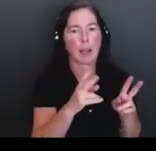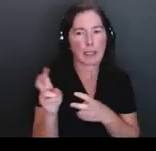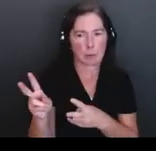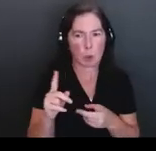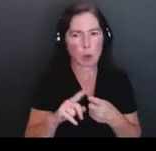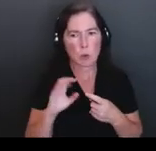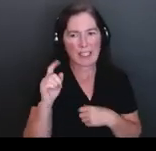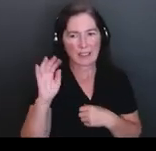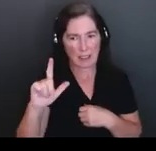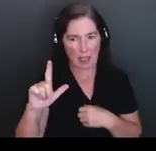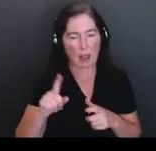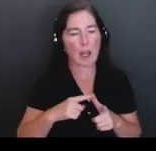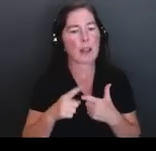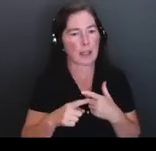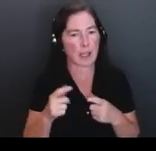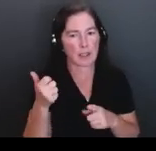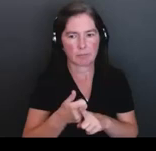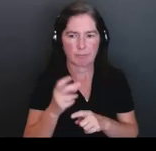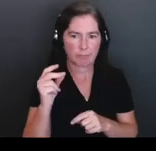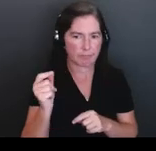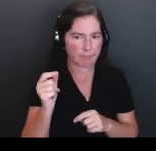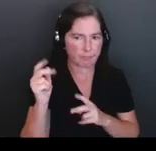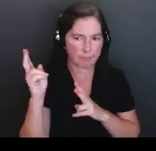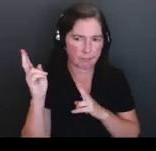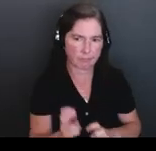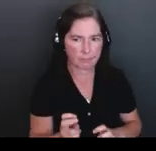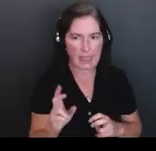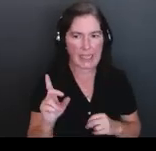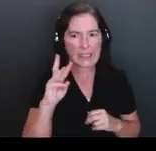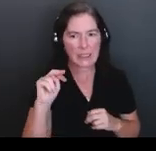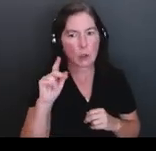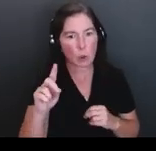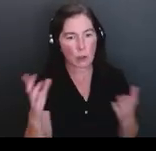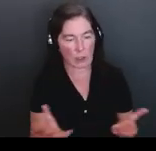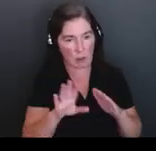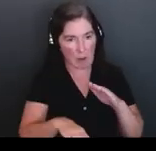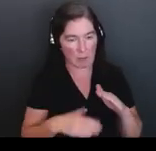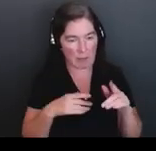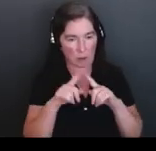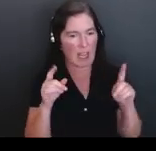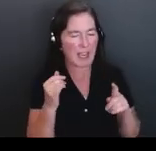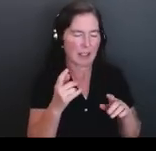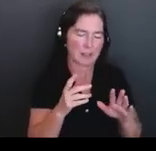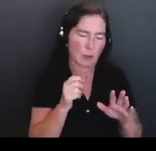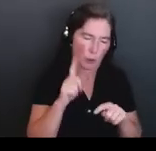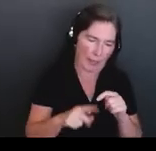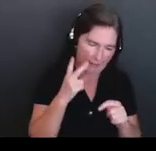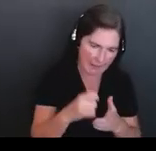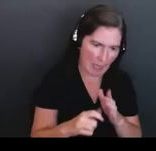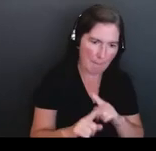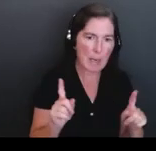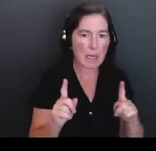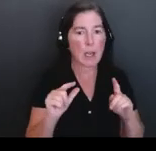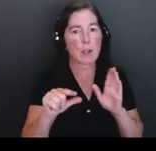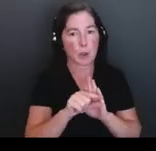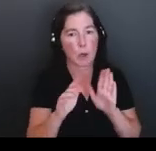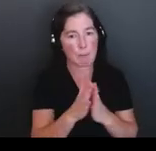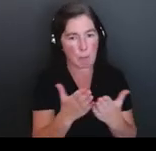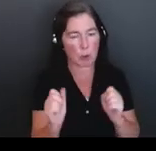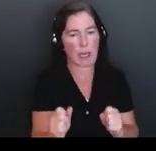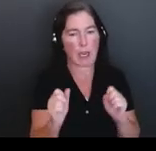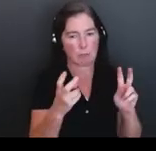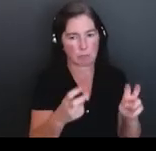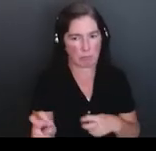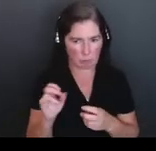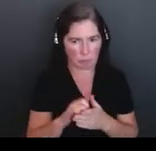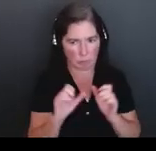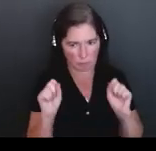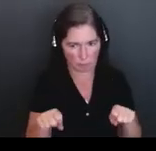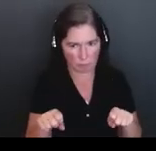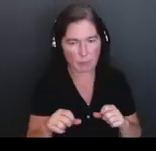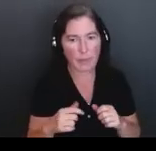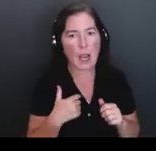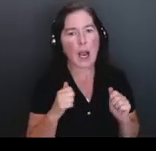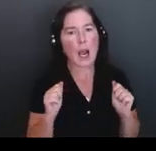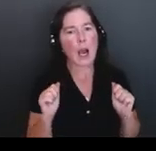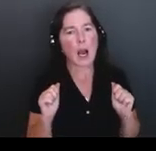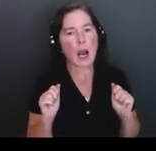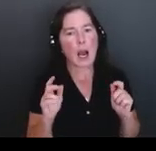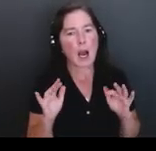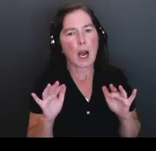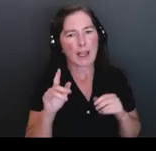transfer into Skyward or something like that.